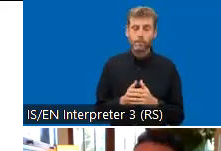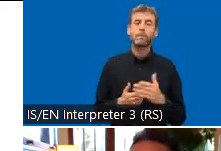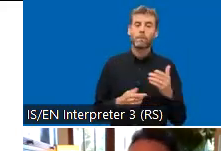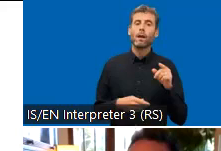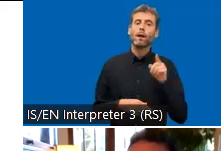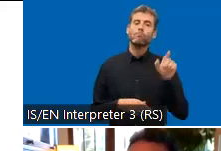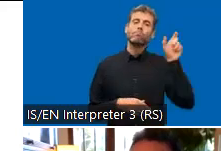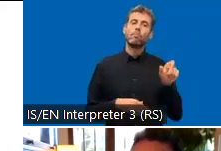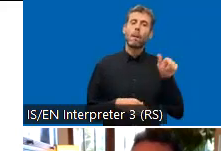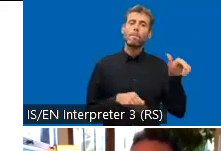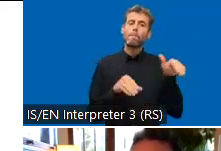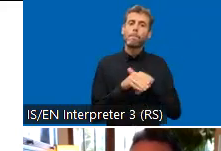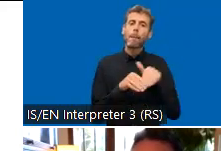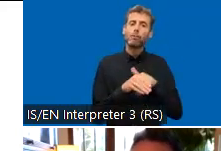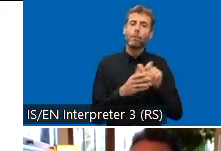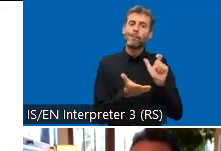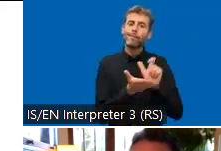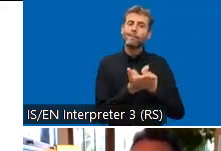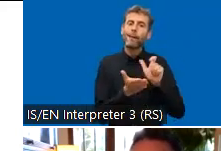and this is an exciting time for us. We have been working